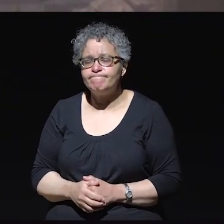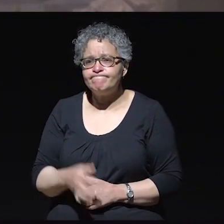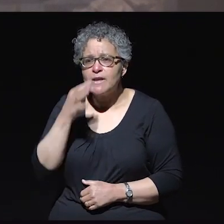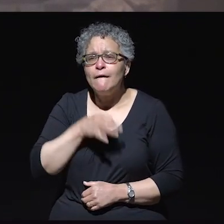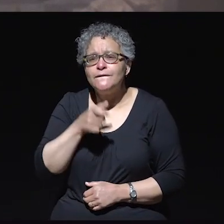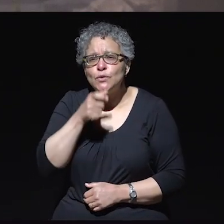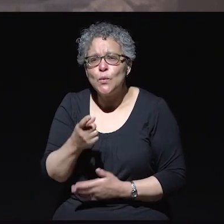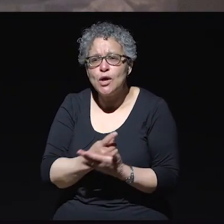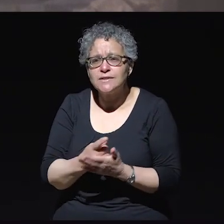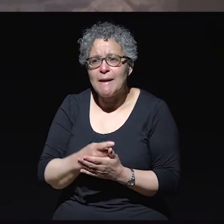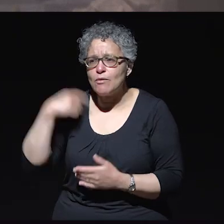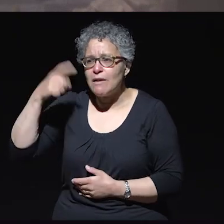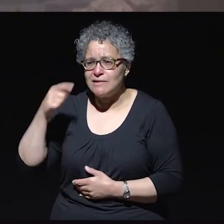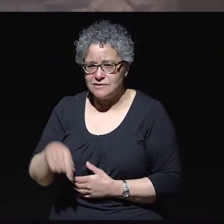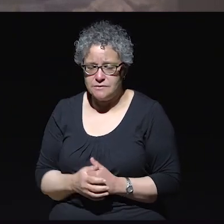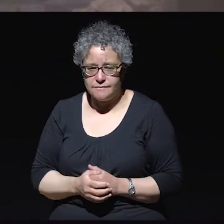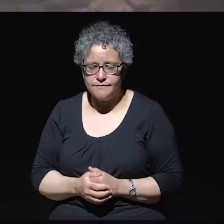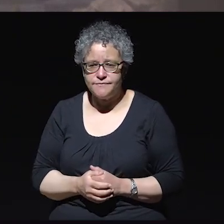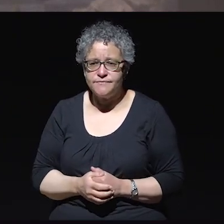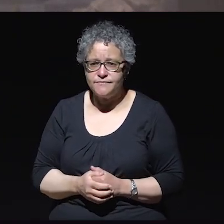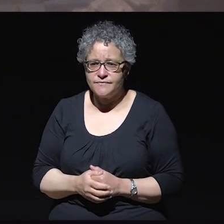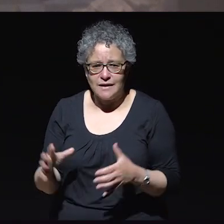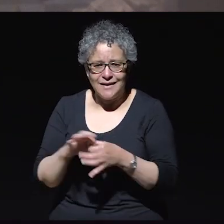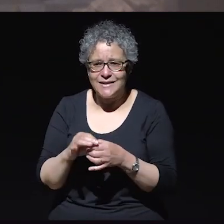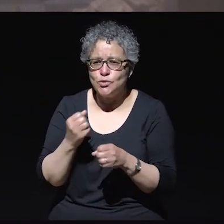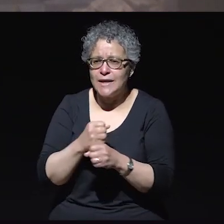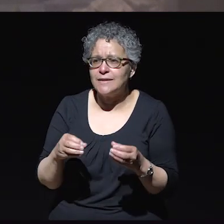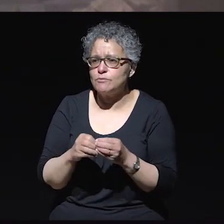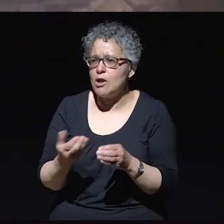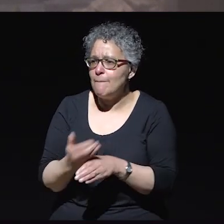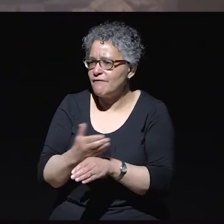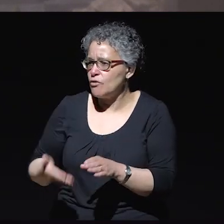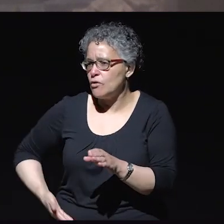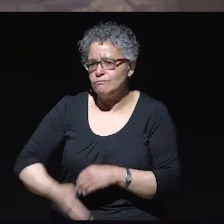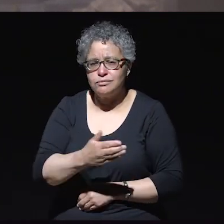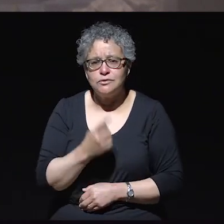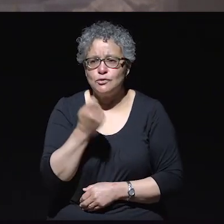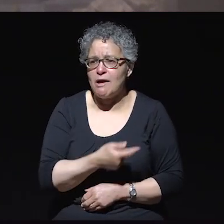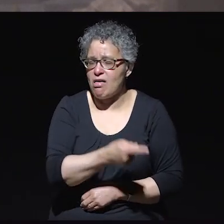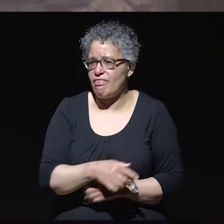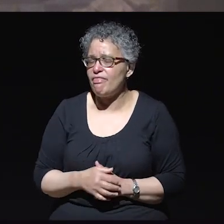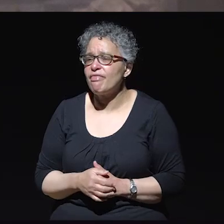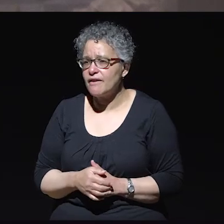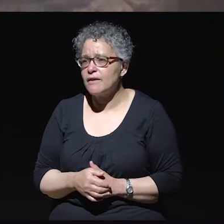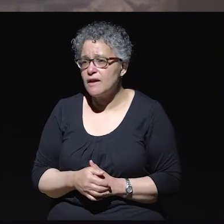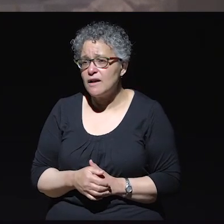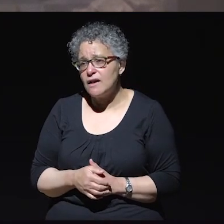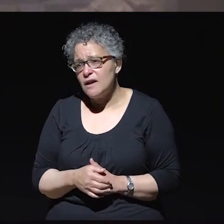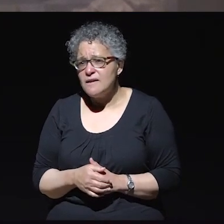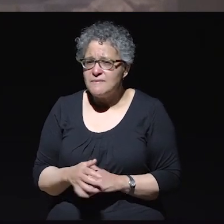about the London moment for Gainsborough before he goes to Bath in 1759, and I do think this is probably, possibly more important